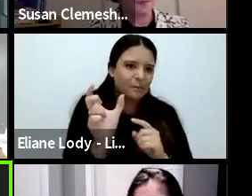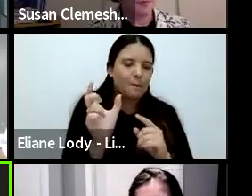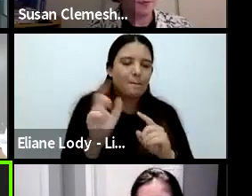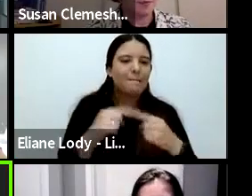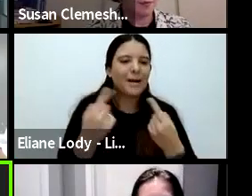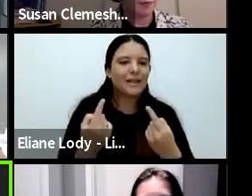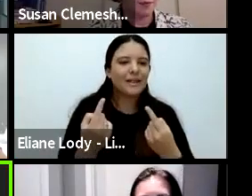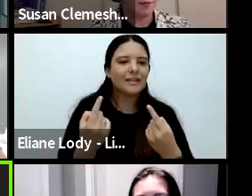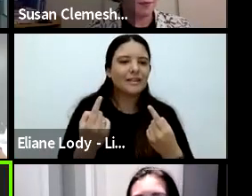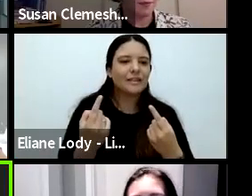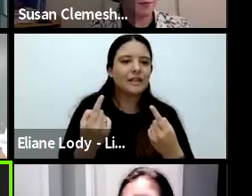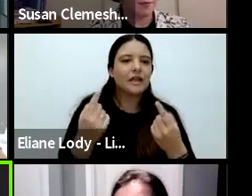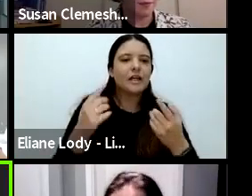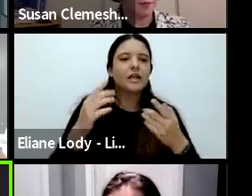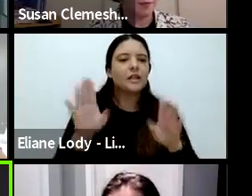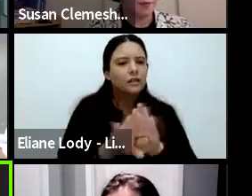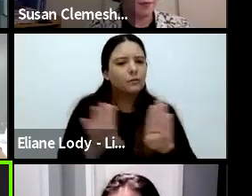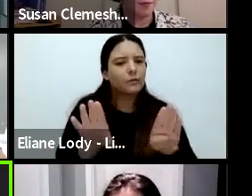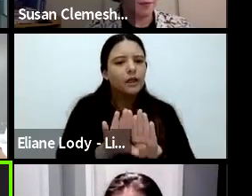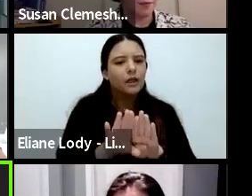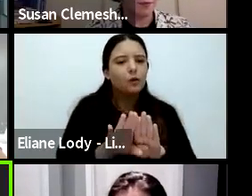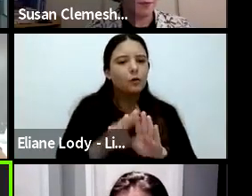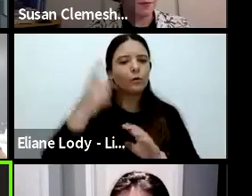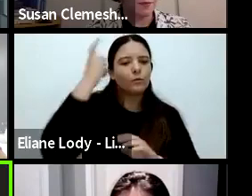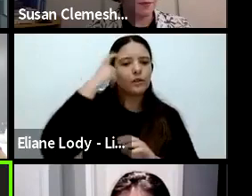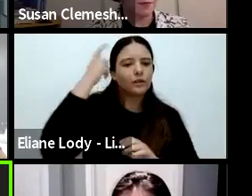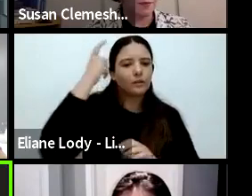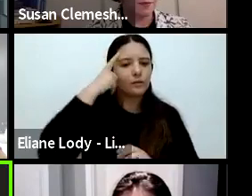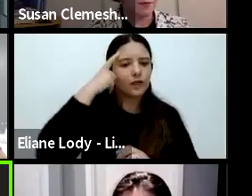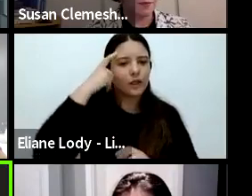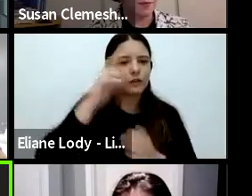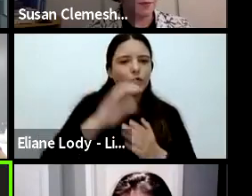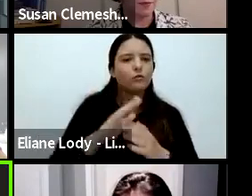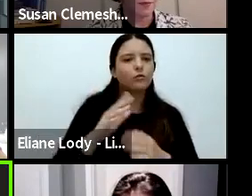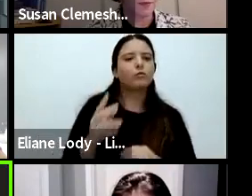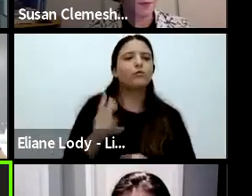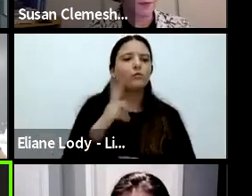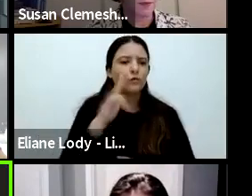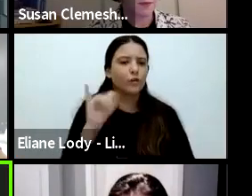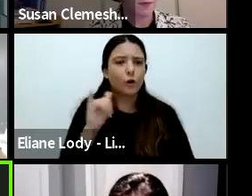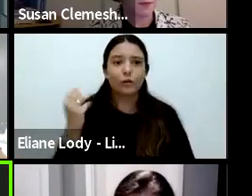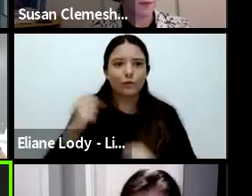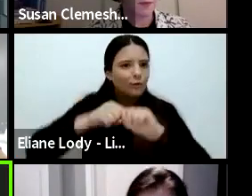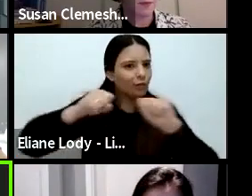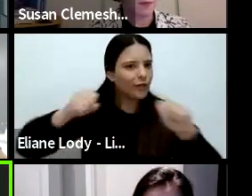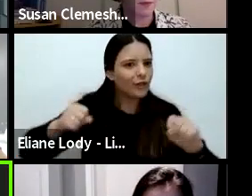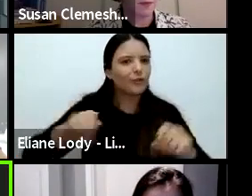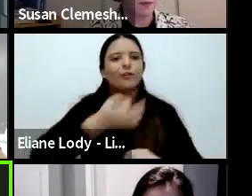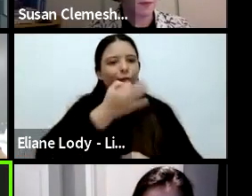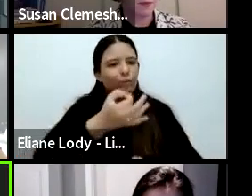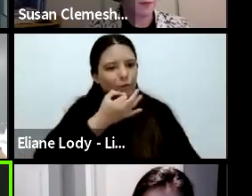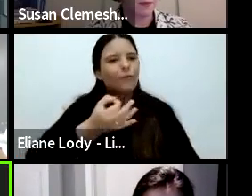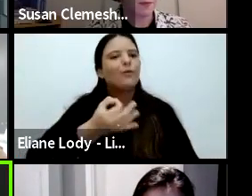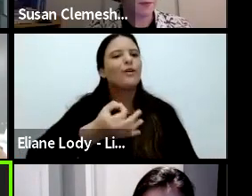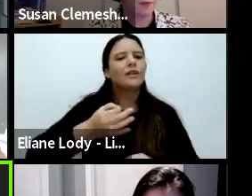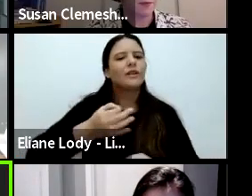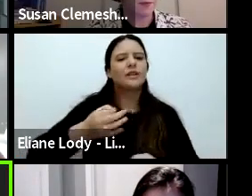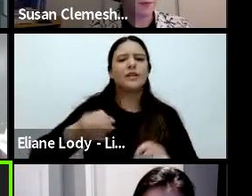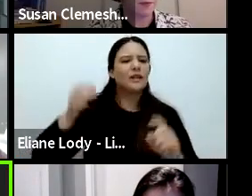He says that he's thinking says that his thinking and practice. e for bedtime was e for bedtime was a great country e for bedtime was a great contribution for the deaf and blind.